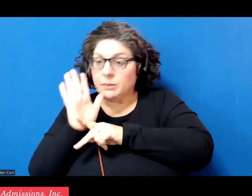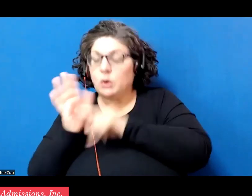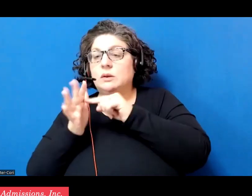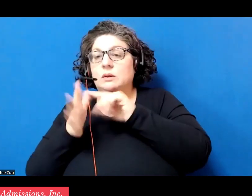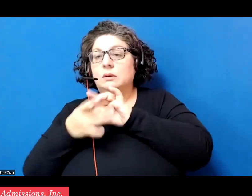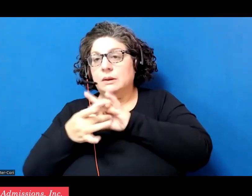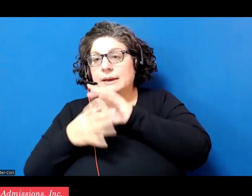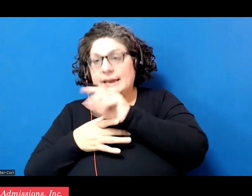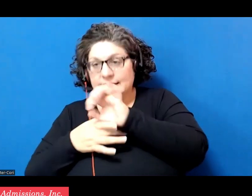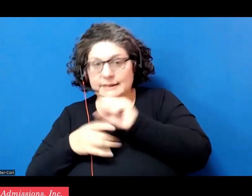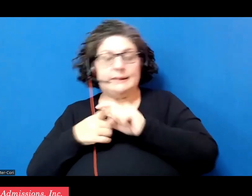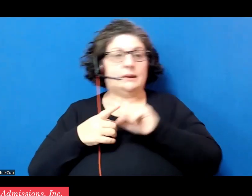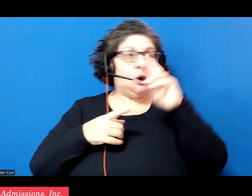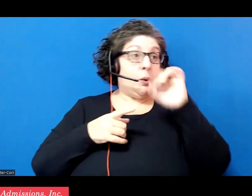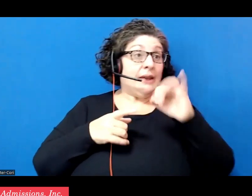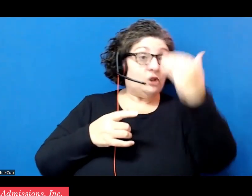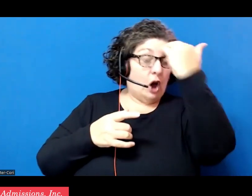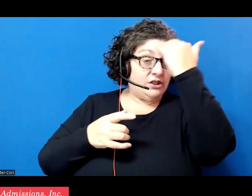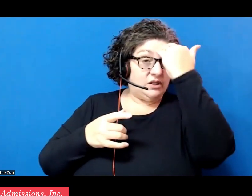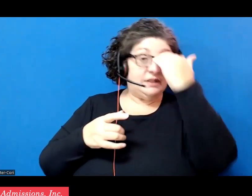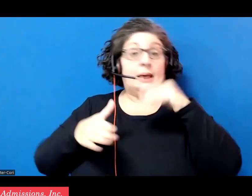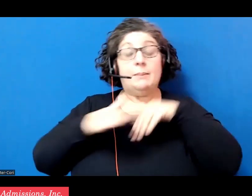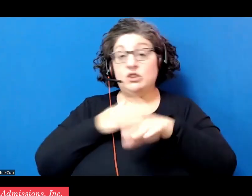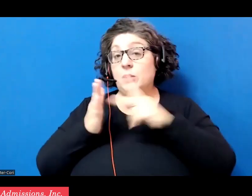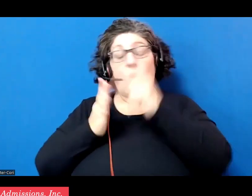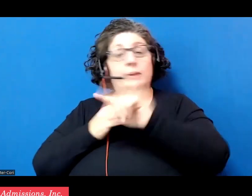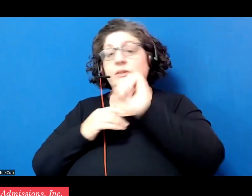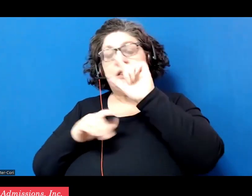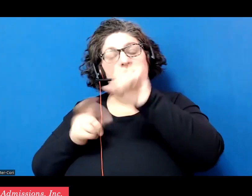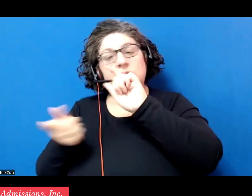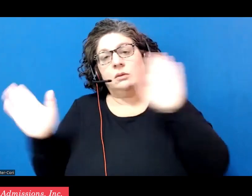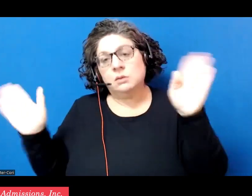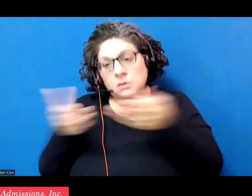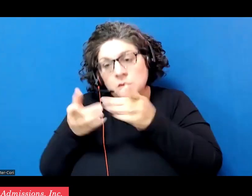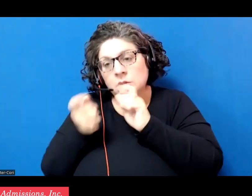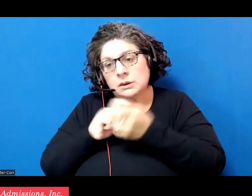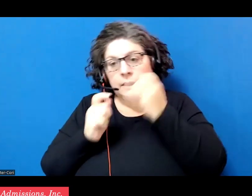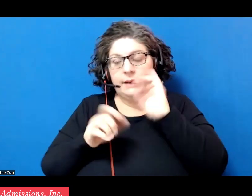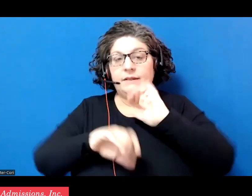One is race-conscious admissions program can't be narrowly tailored if it implements a quota